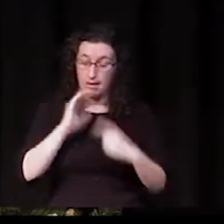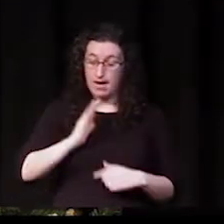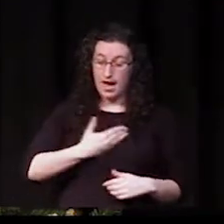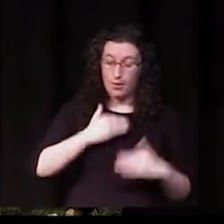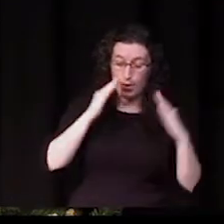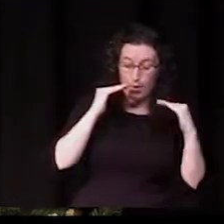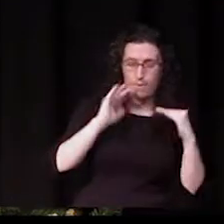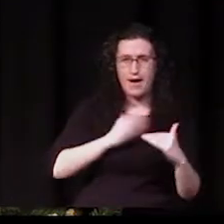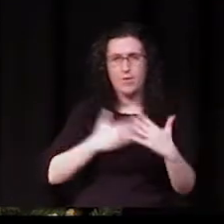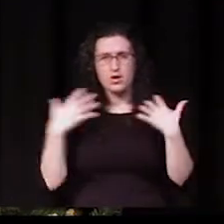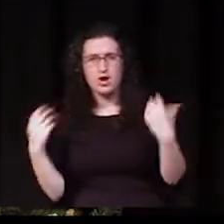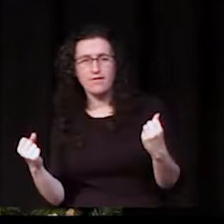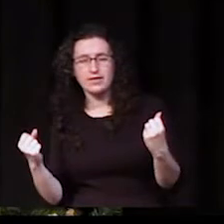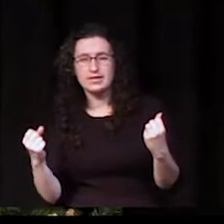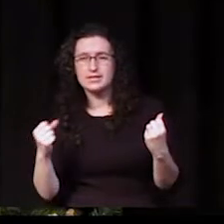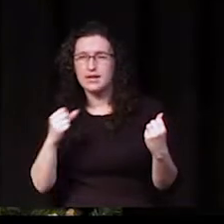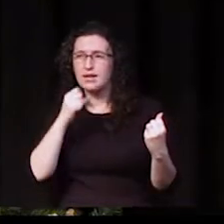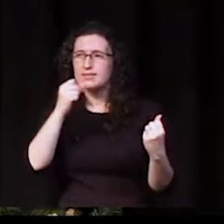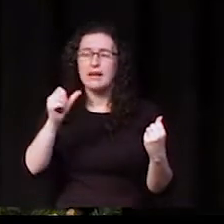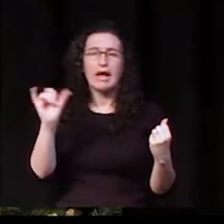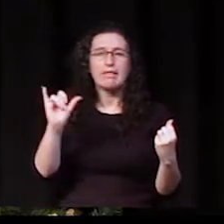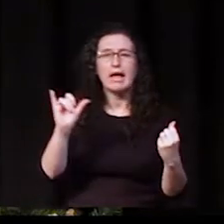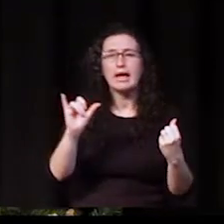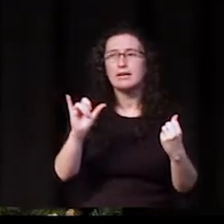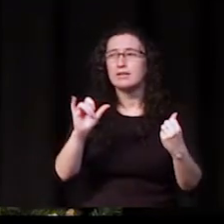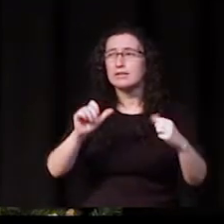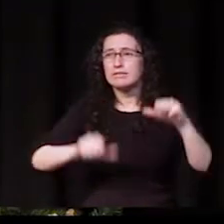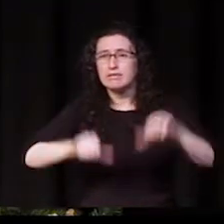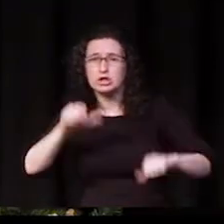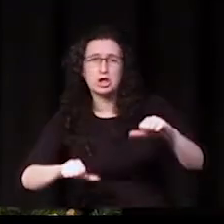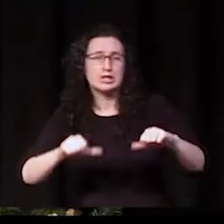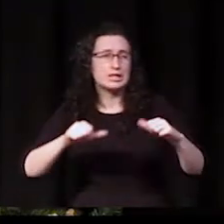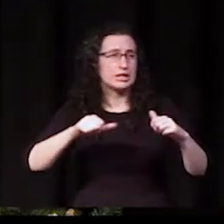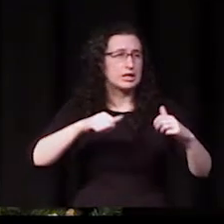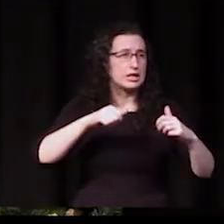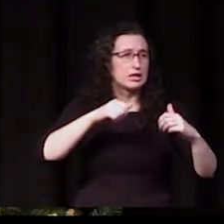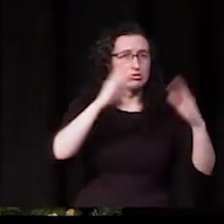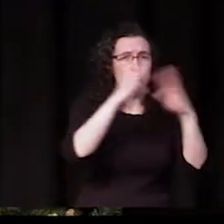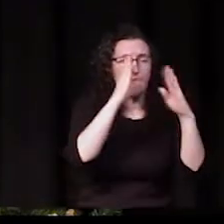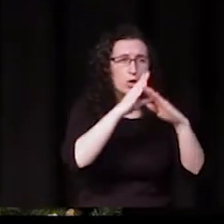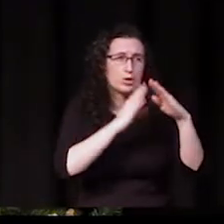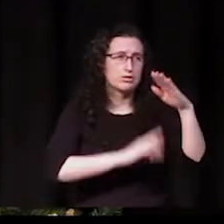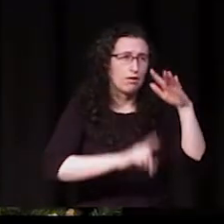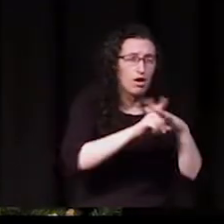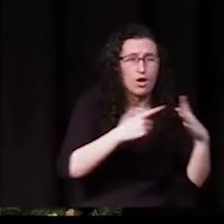not to be blown and tossed by all the waves of uncertainty, but to be rooted into the confidence